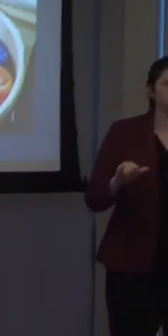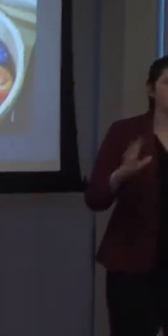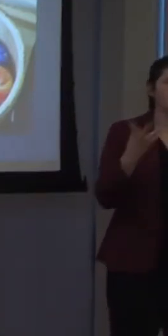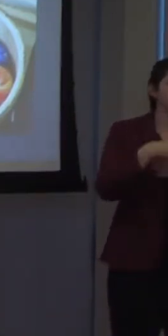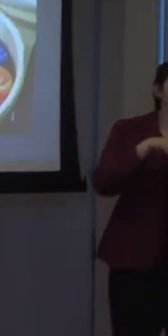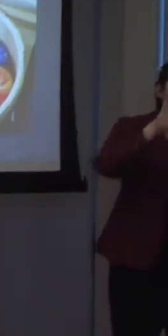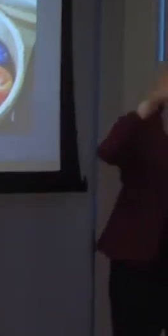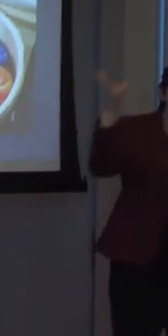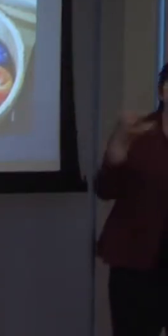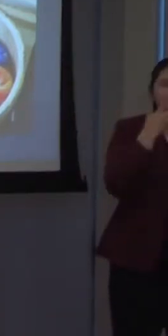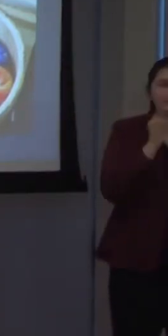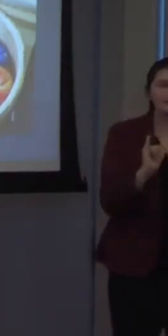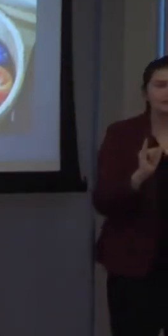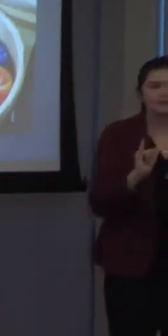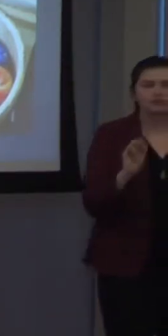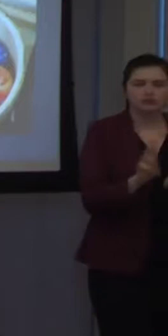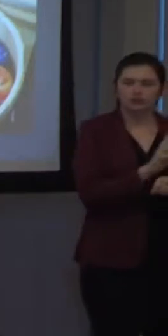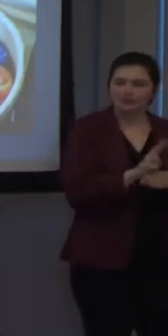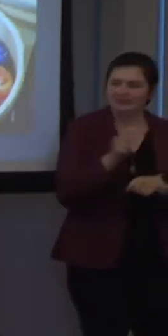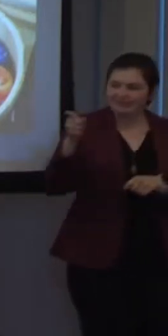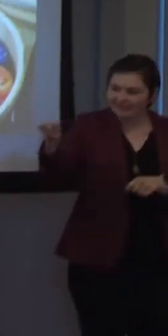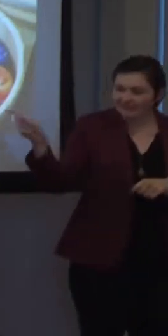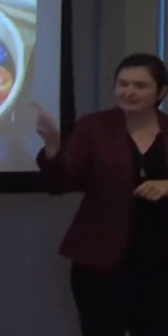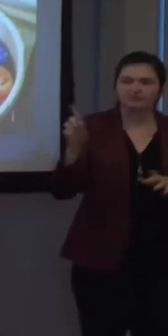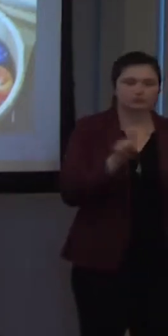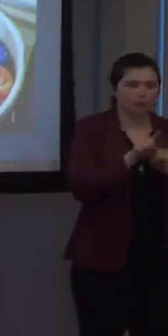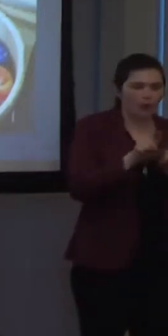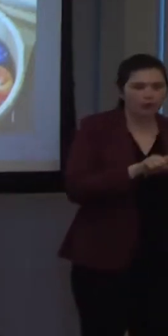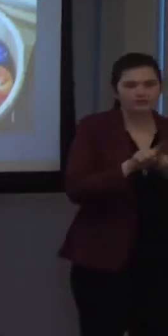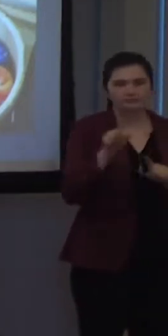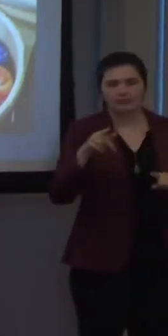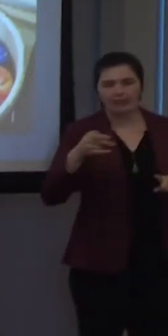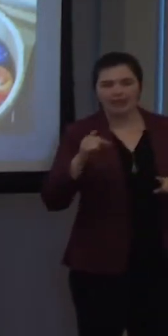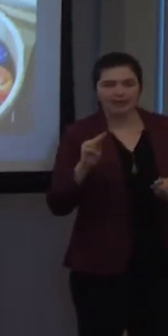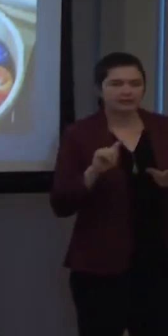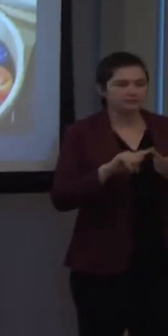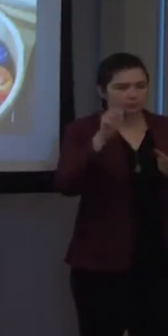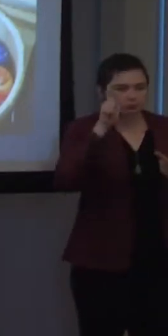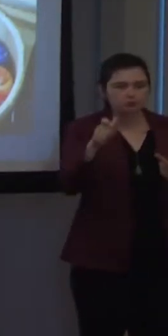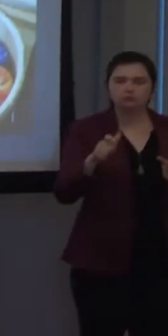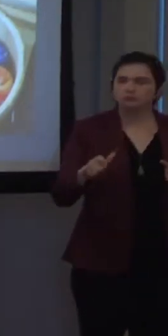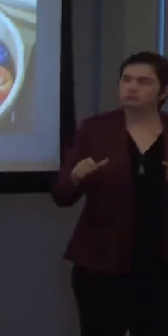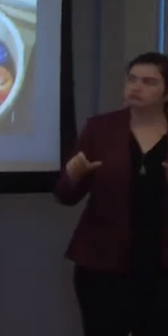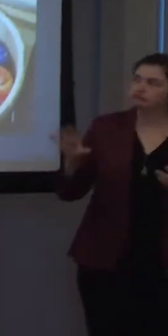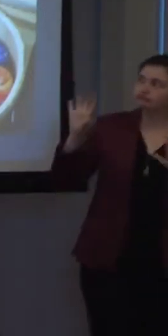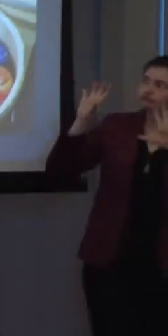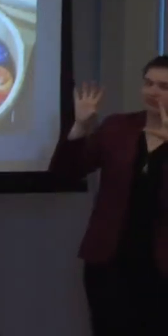And it kind of utilizes these planets, moons, and stars, and we will have tape in a large space,